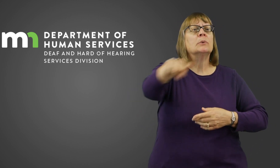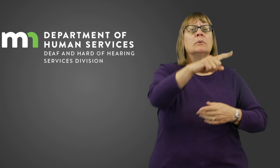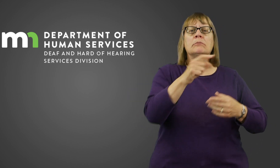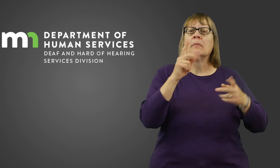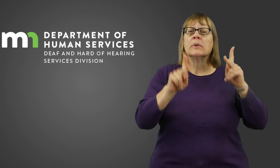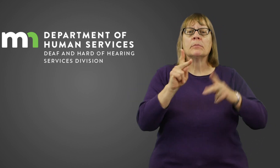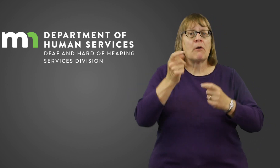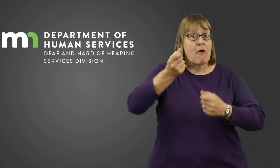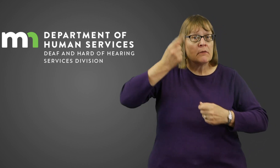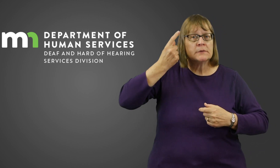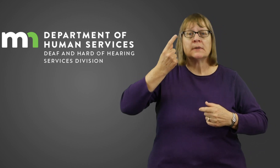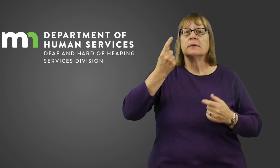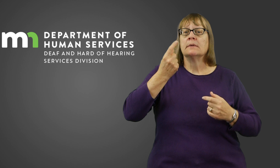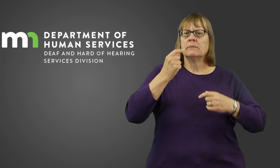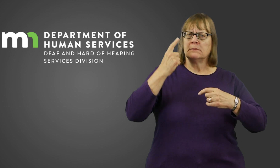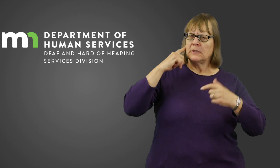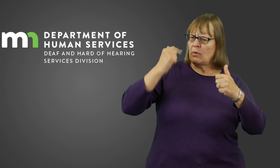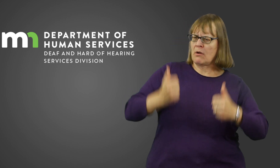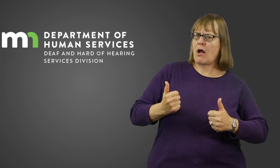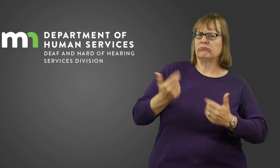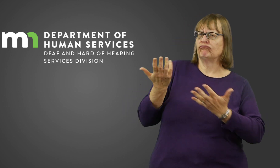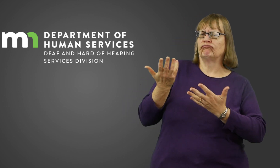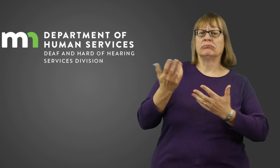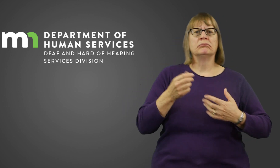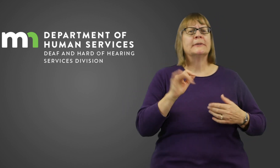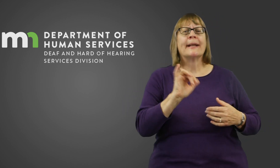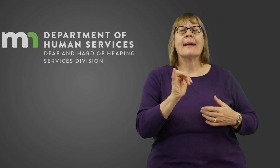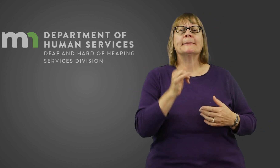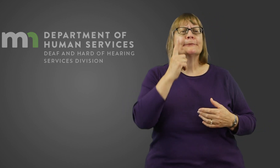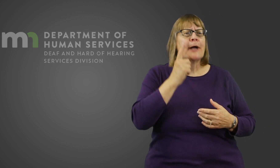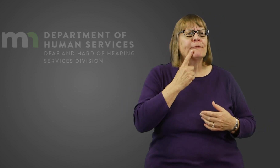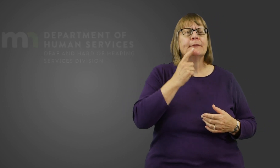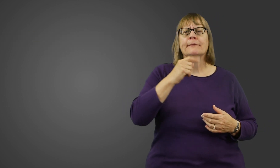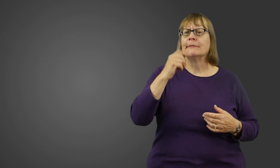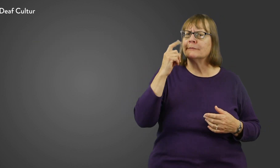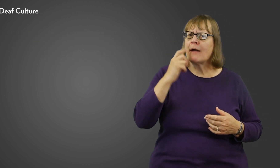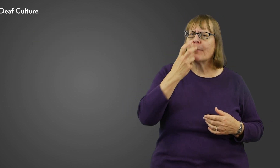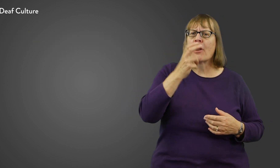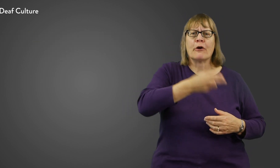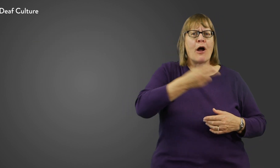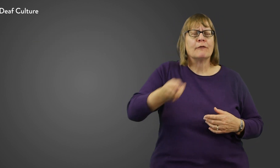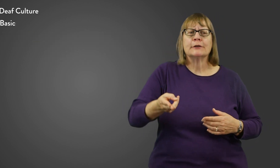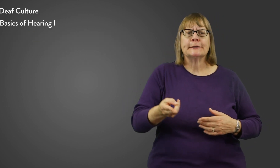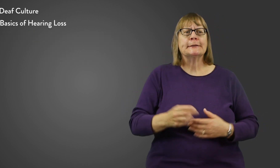that builds your understanding of people who are deaf, deafblind and hard of hearing.